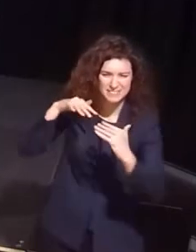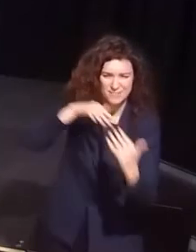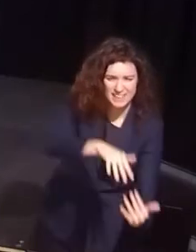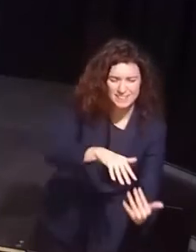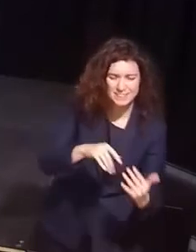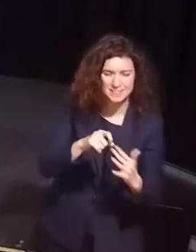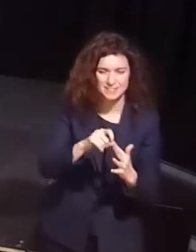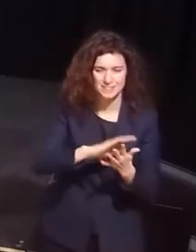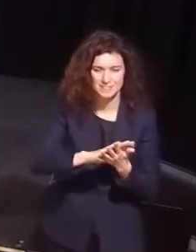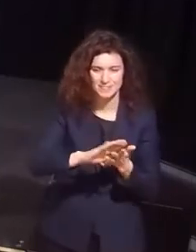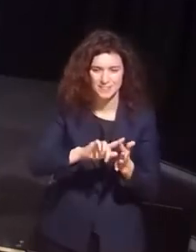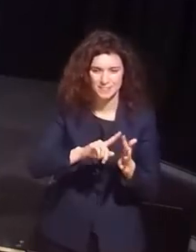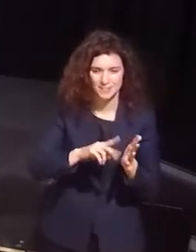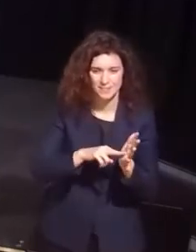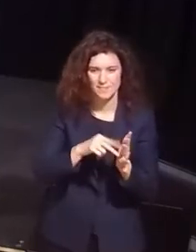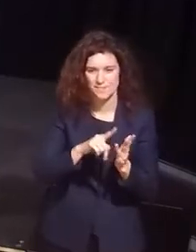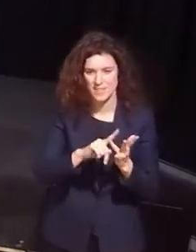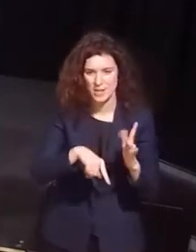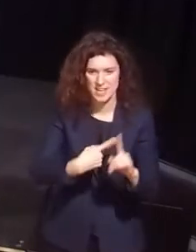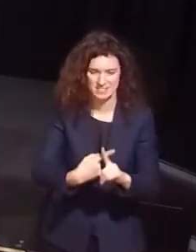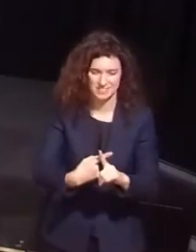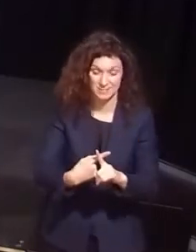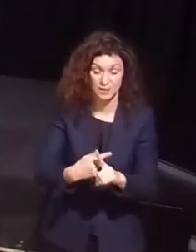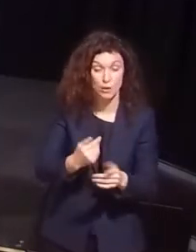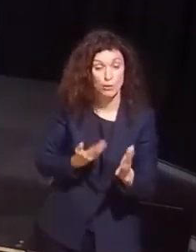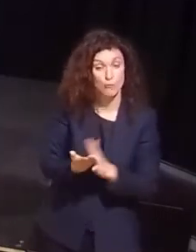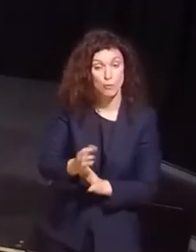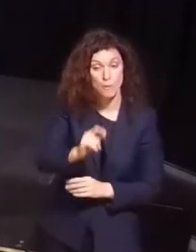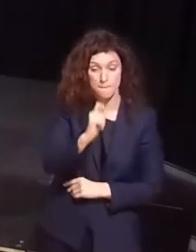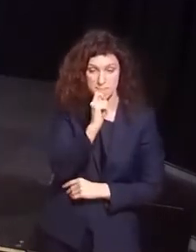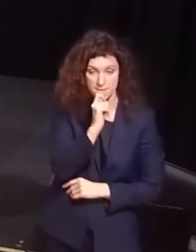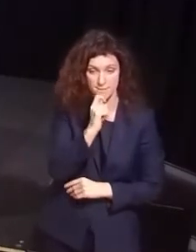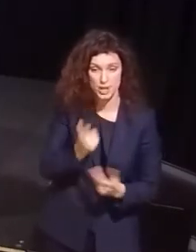to play with sip-puff and other controls. The very early eSports really.